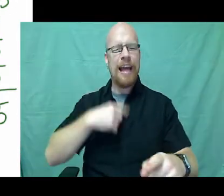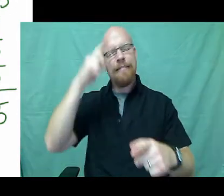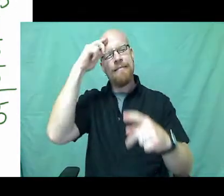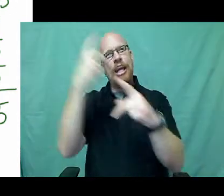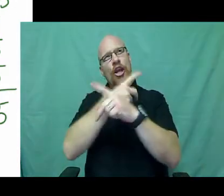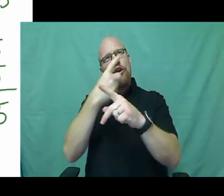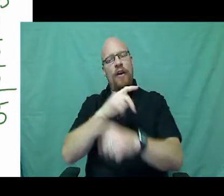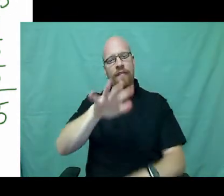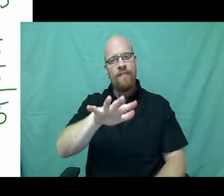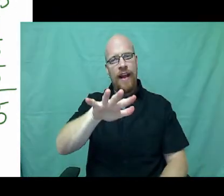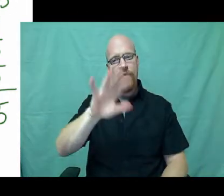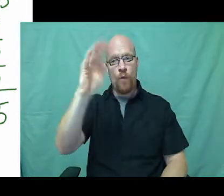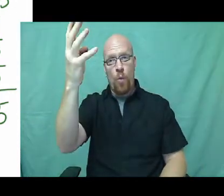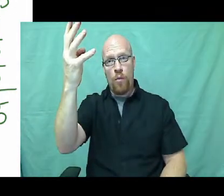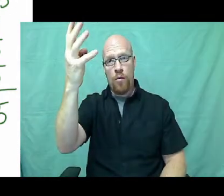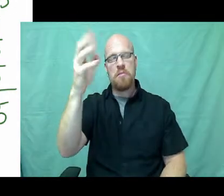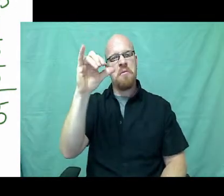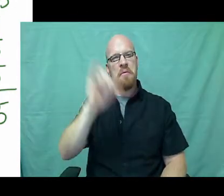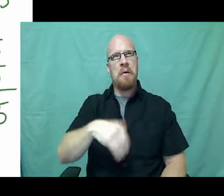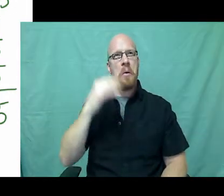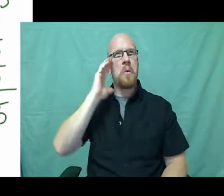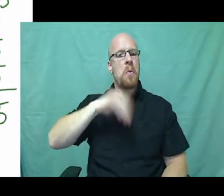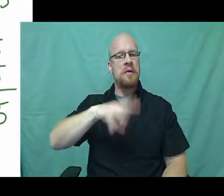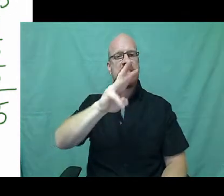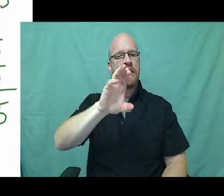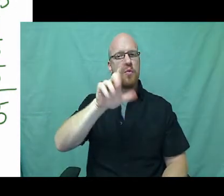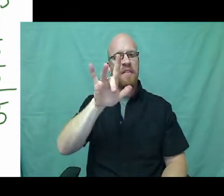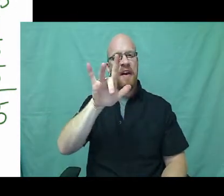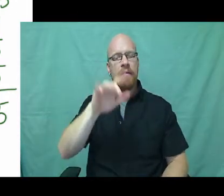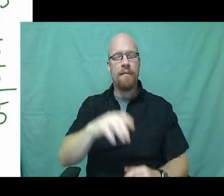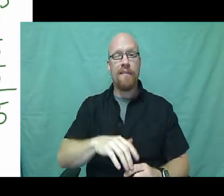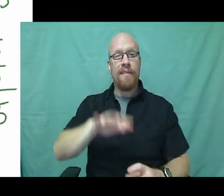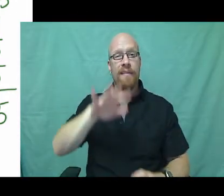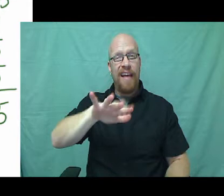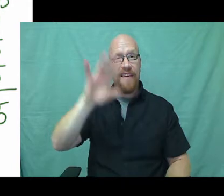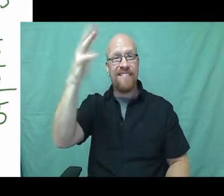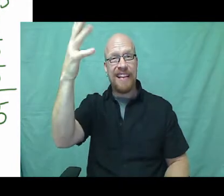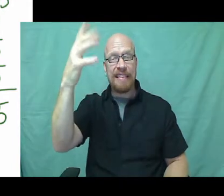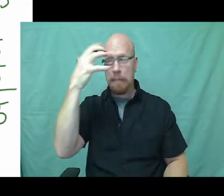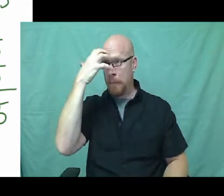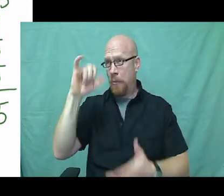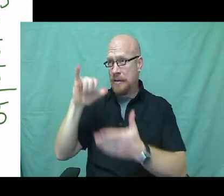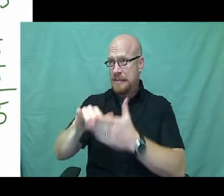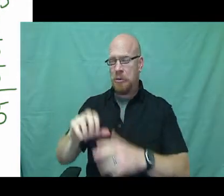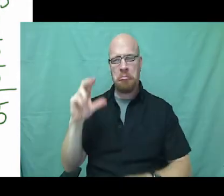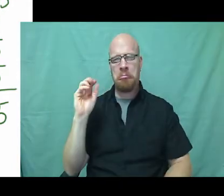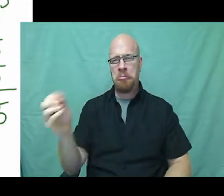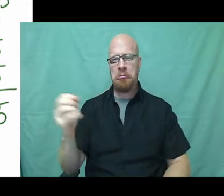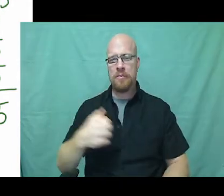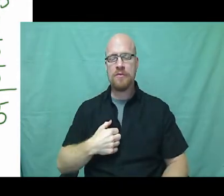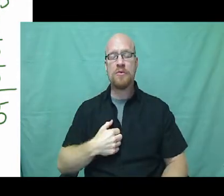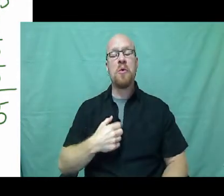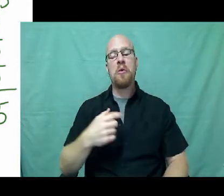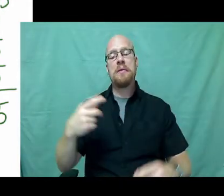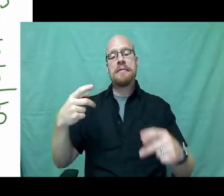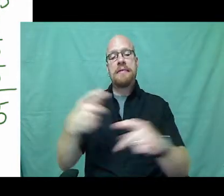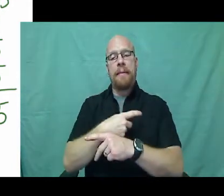I was trying to figure out, five to the fourth, I knew that, 625. Now I multiply it by five one more time to get to the five to the fifth.